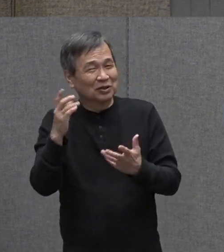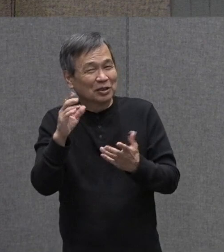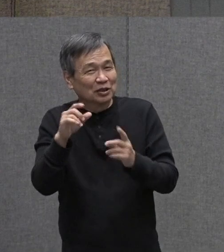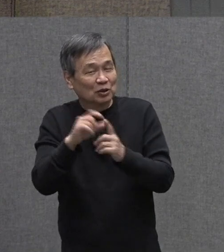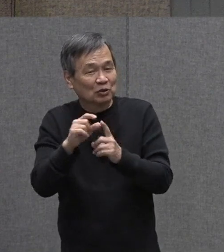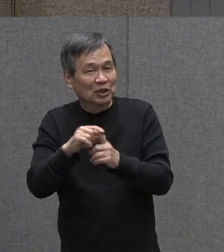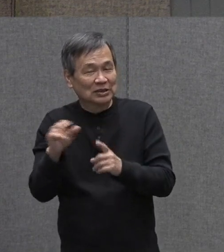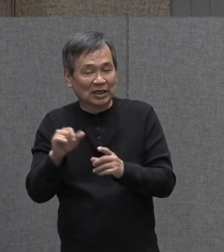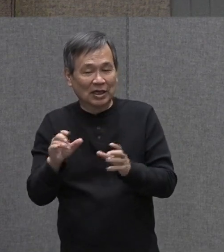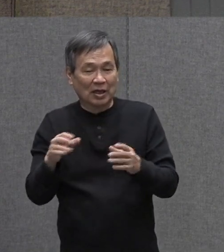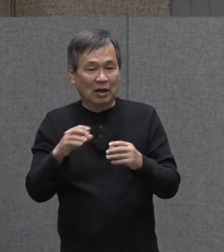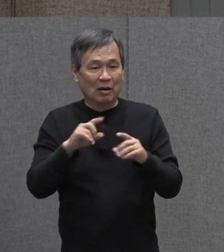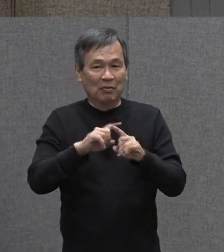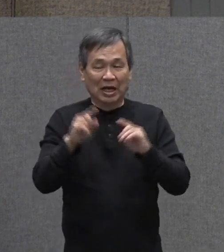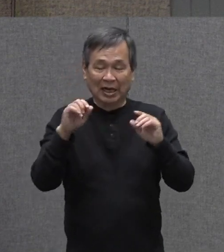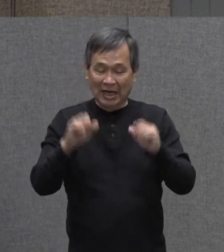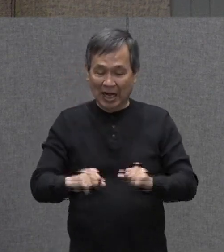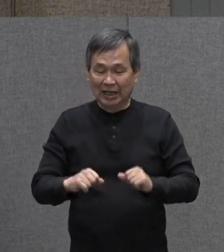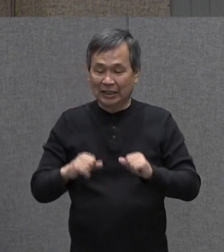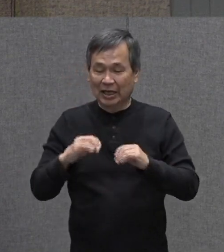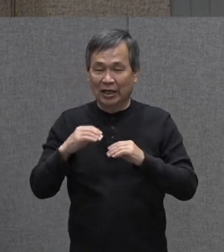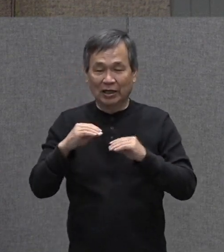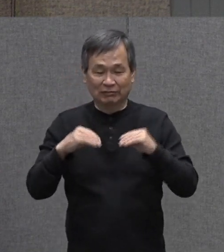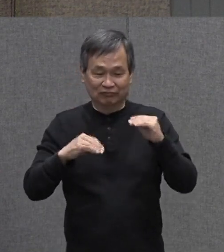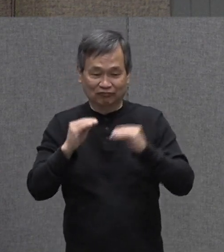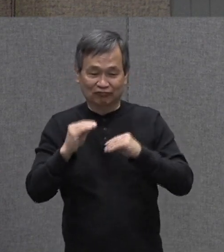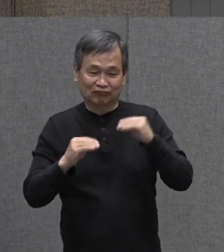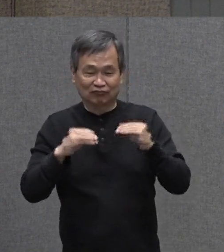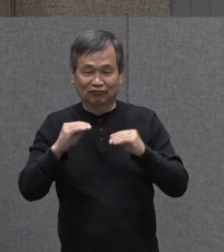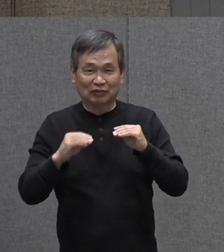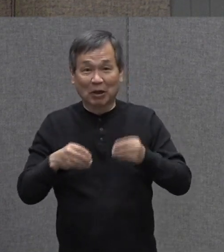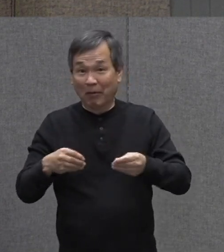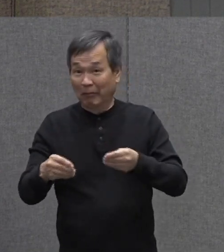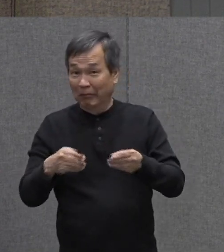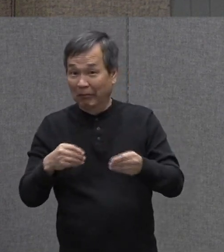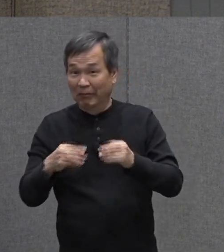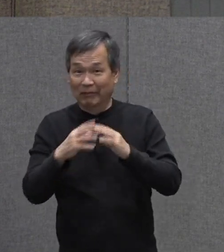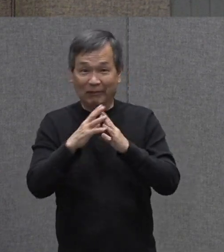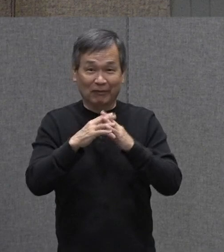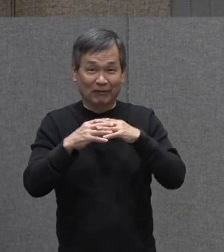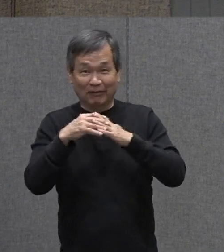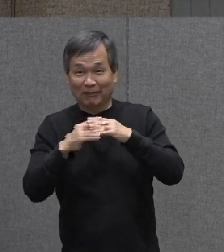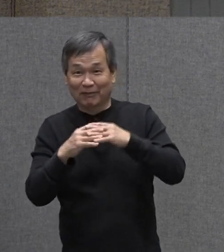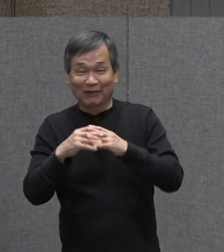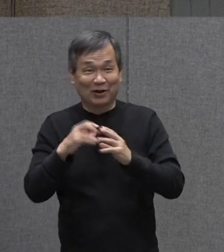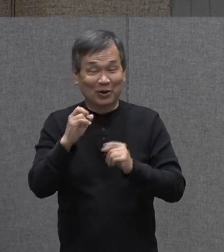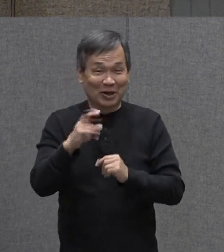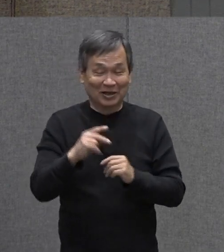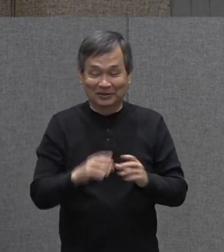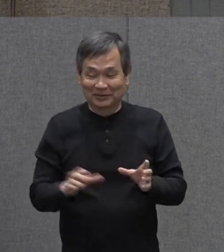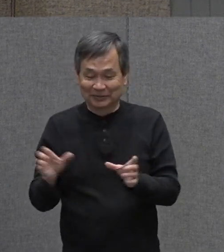but I'm flexible in how I use them in sentences. Let's keep going.